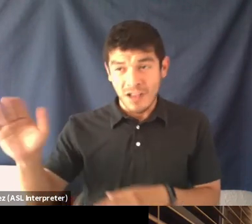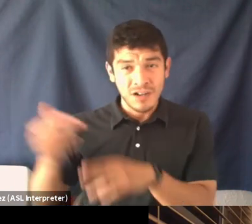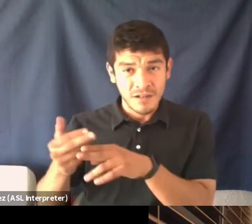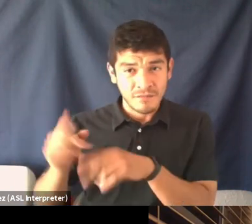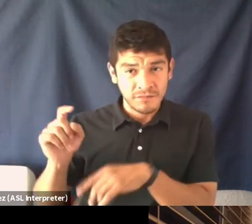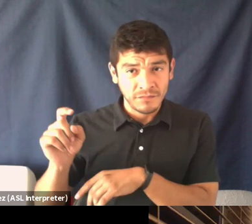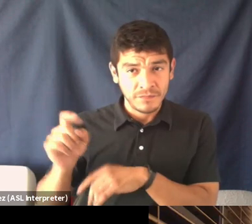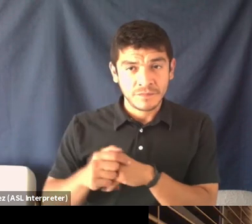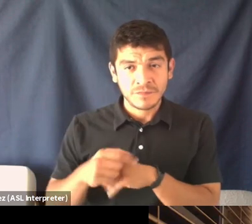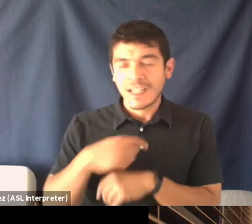I should remember that name.